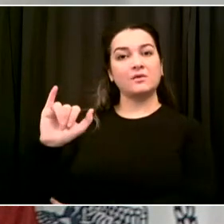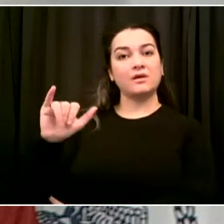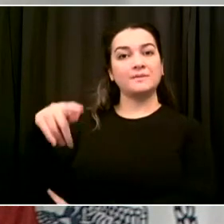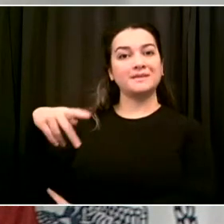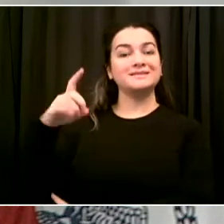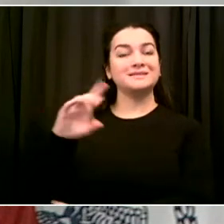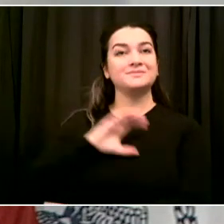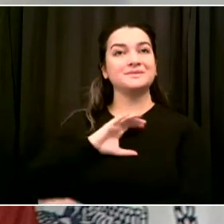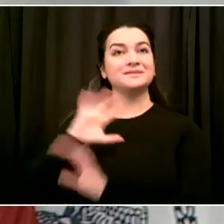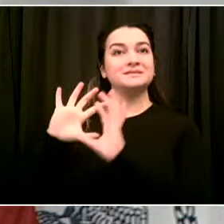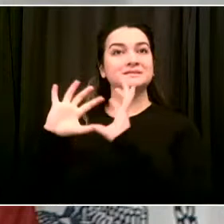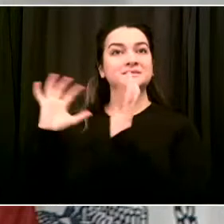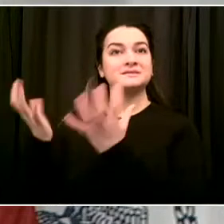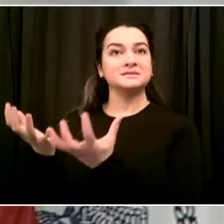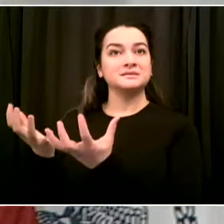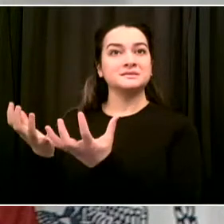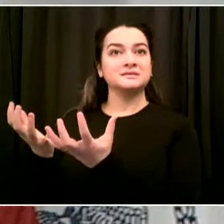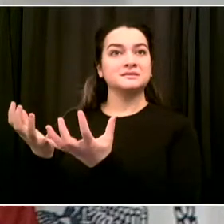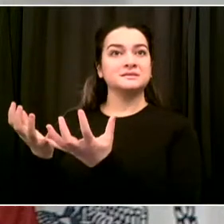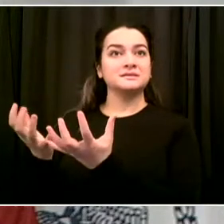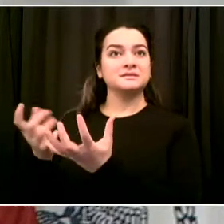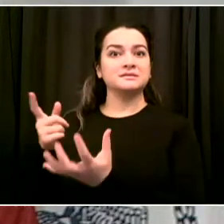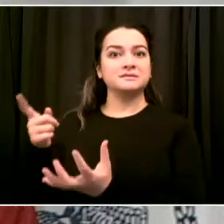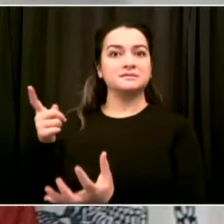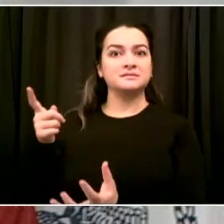OFFICERS ARE OUT THERE CONSTANNTLY GETTING GUNS OFF TE